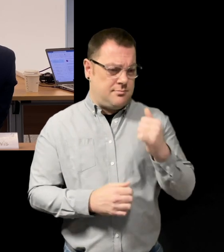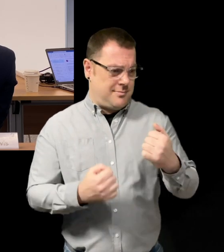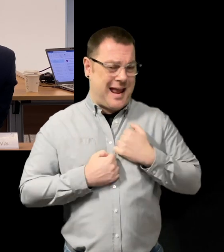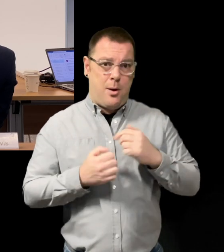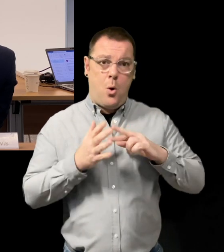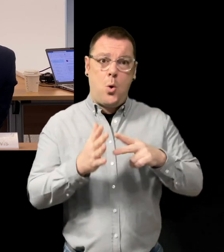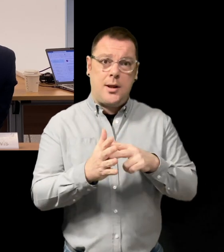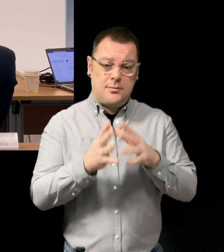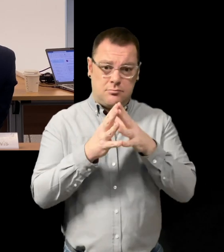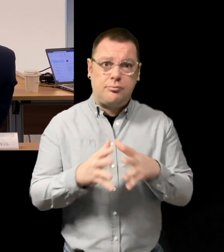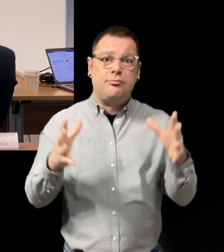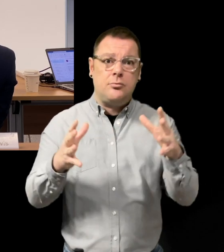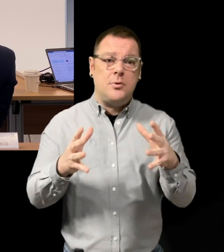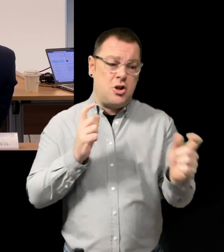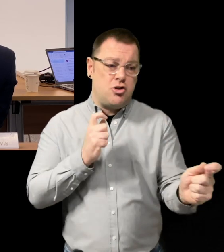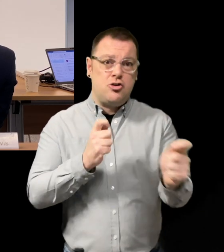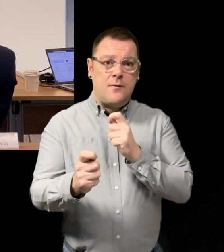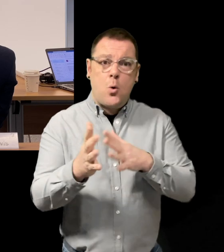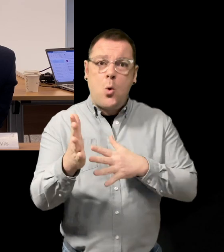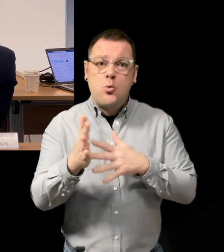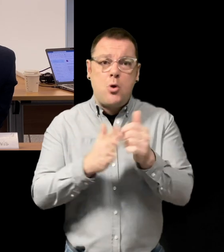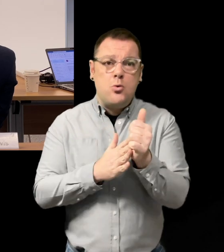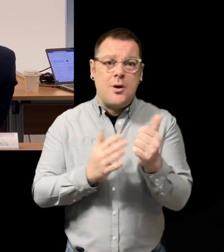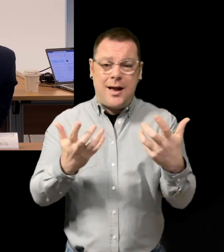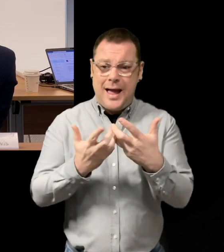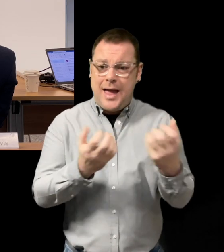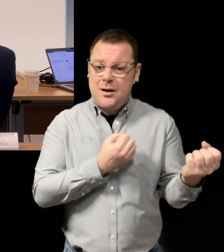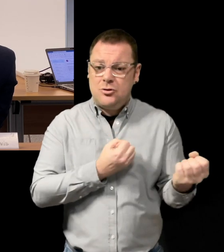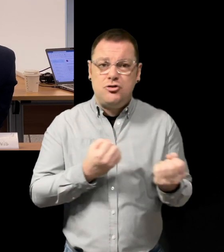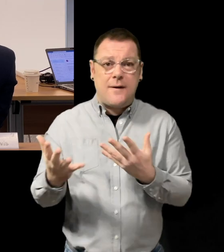an organization transforming our culture and how we deliver services